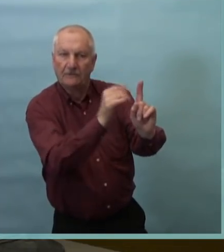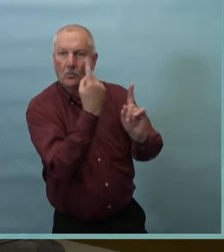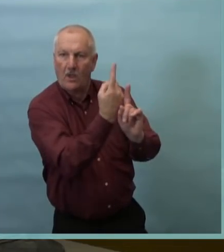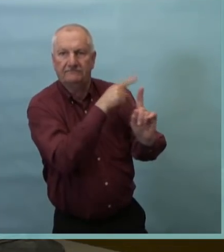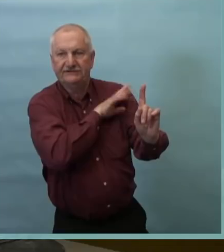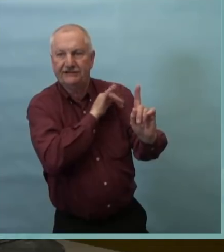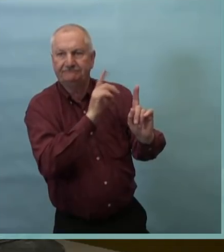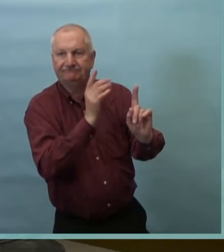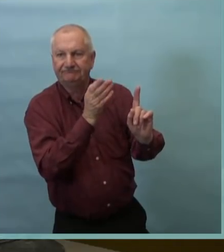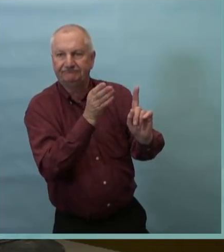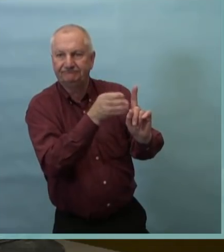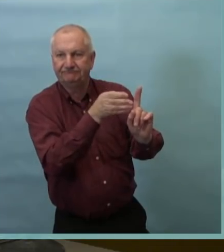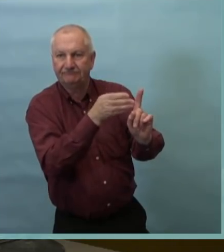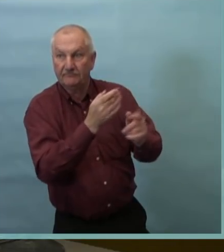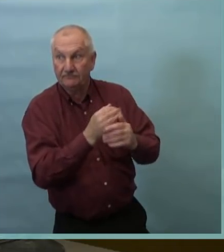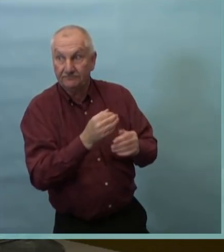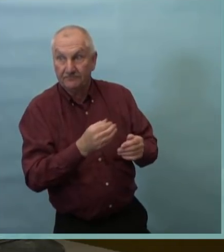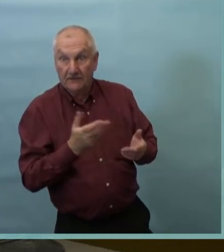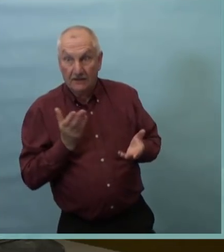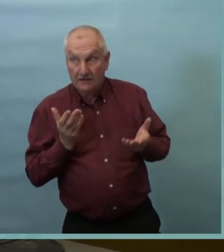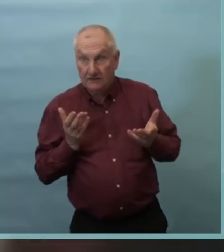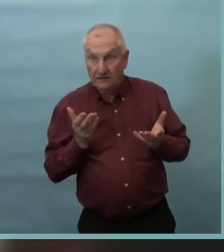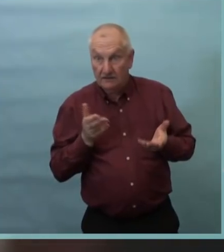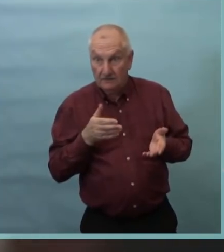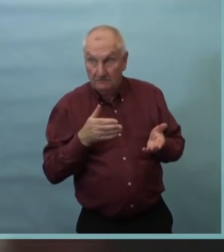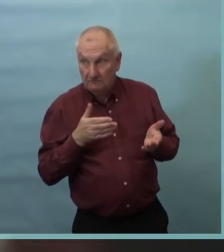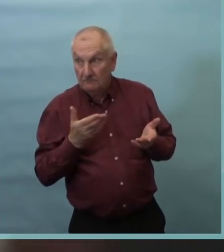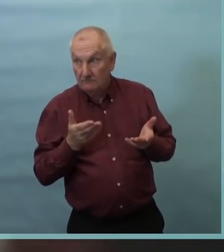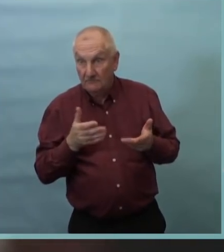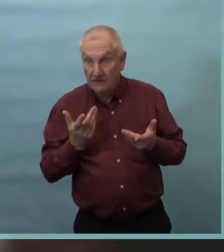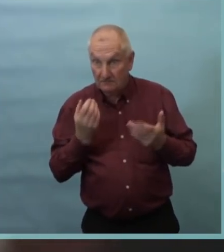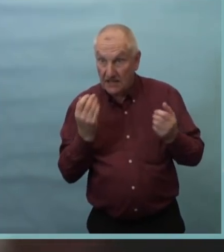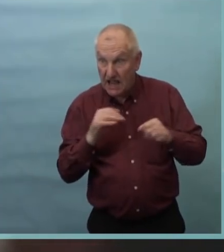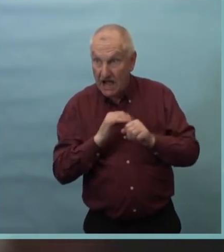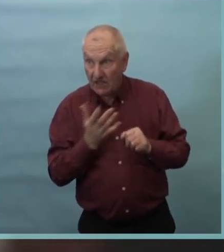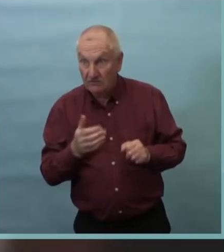of infections that come up and that sort of thing mmm-hmm well for sure the six